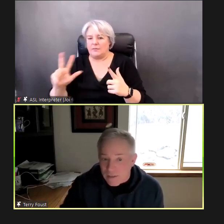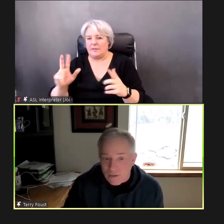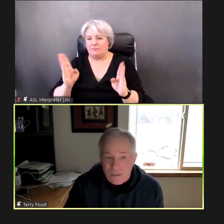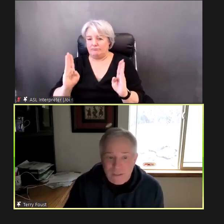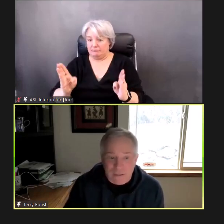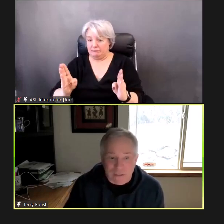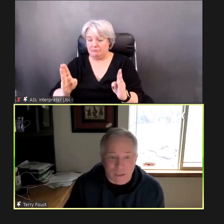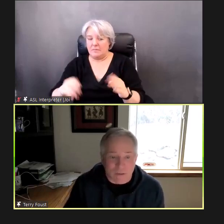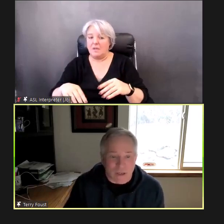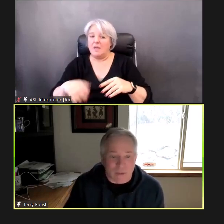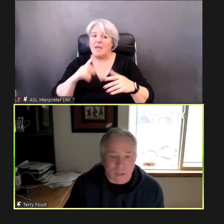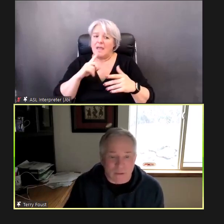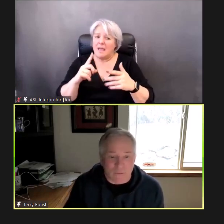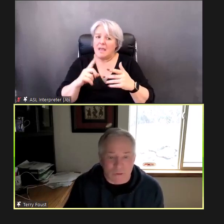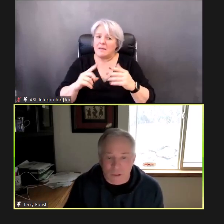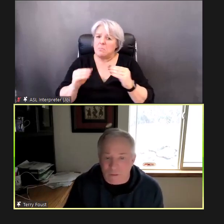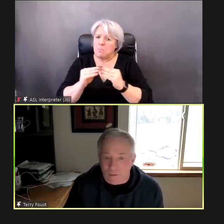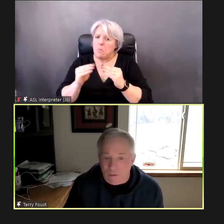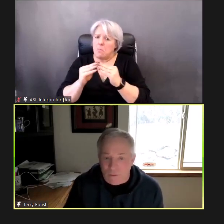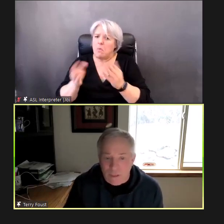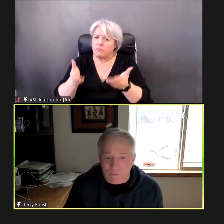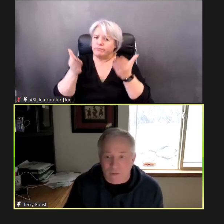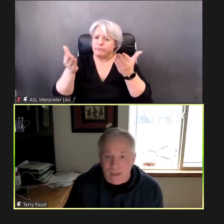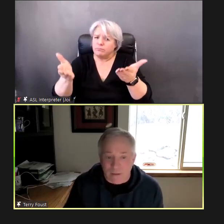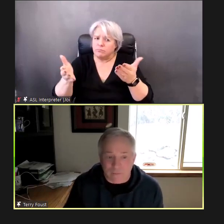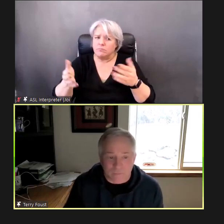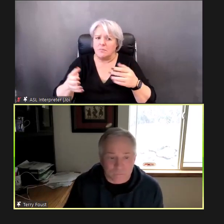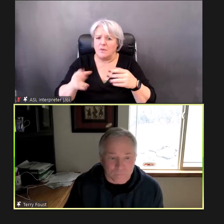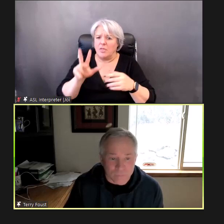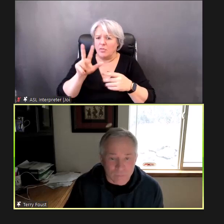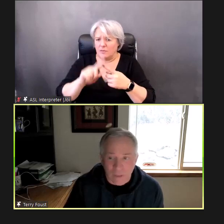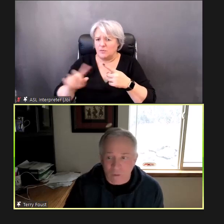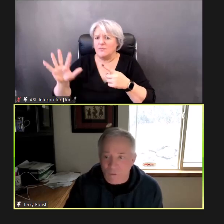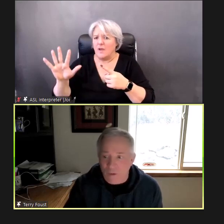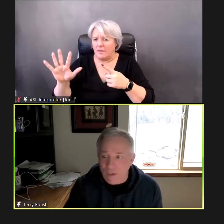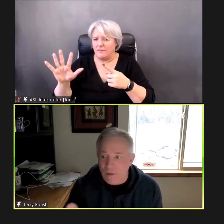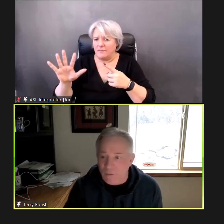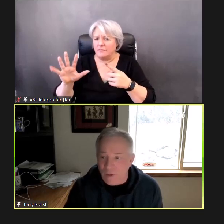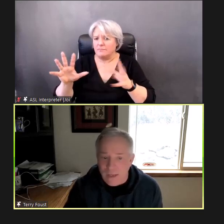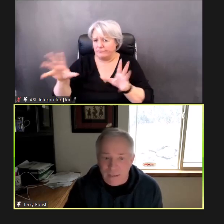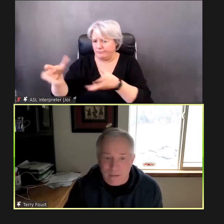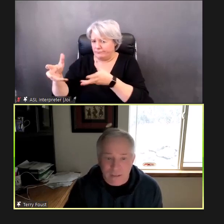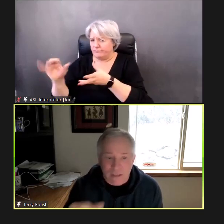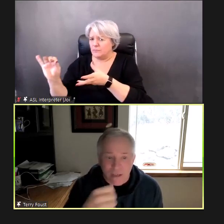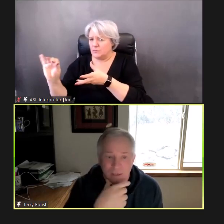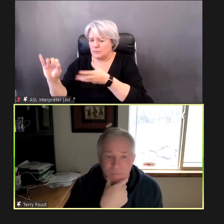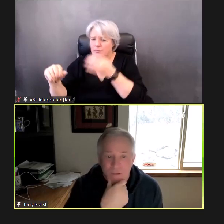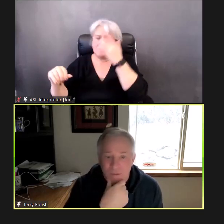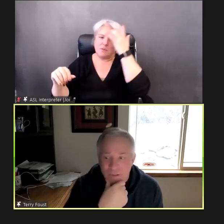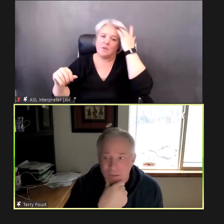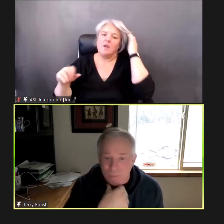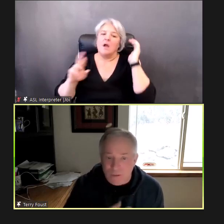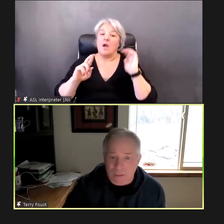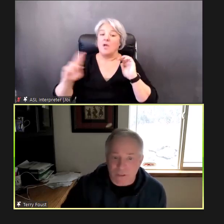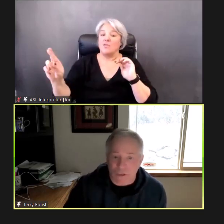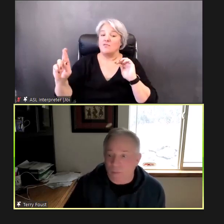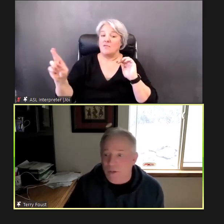increasingly being recommended for children 3 to five now over here on the